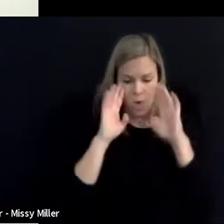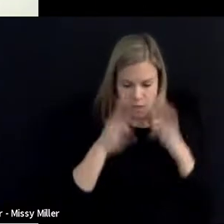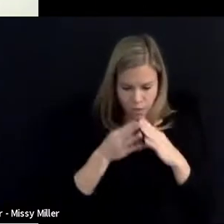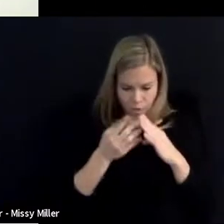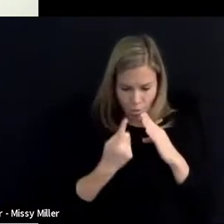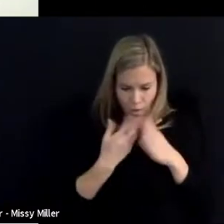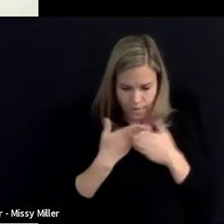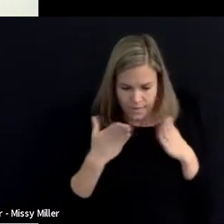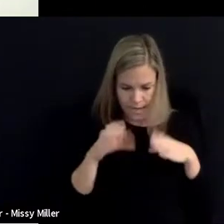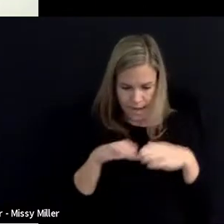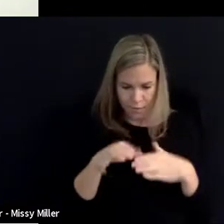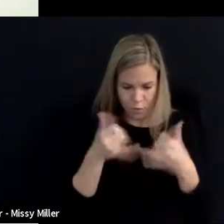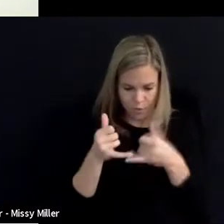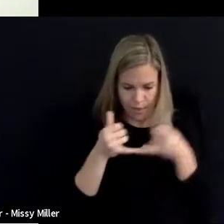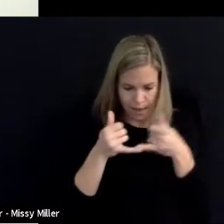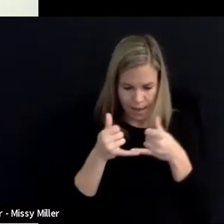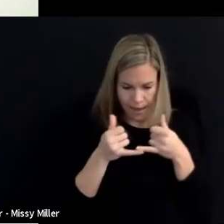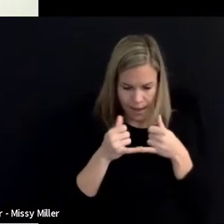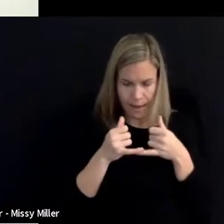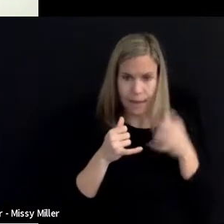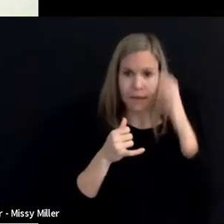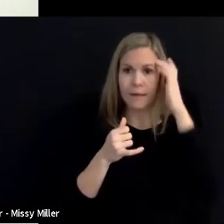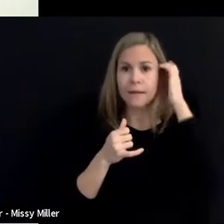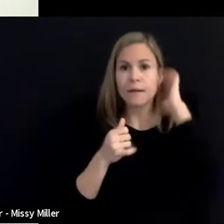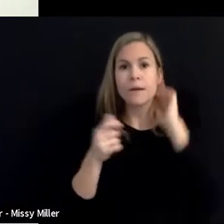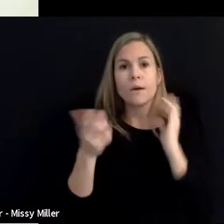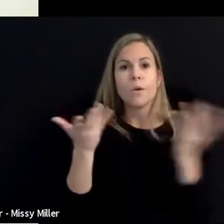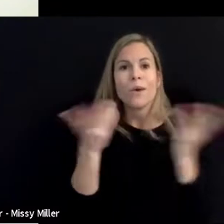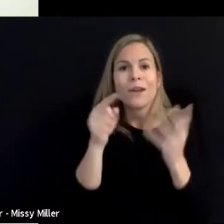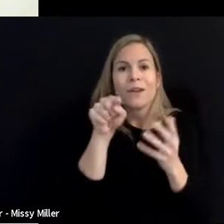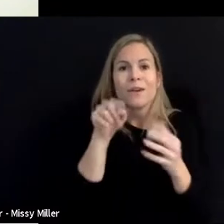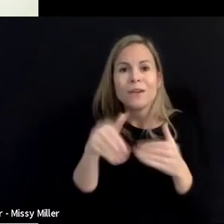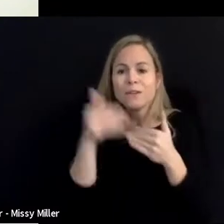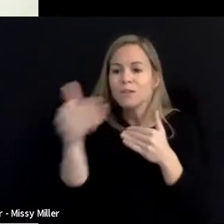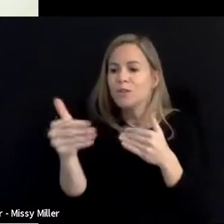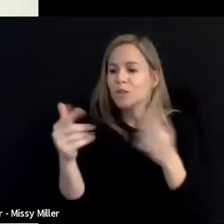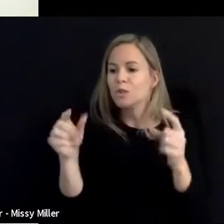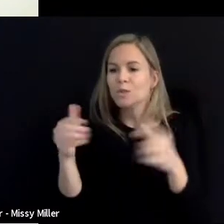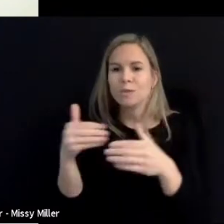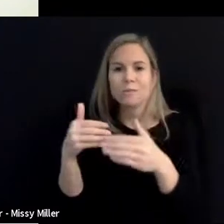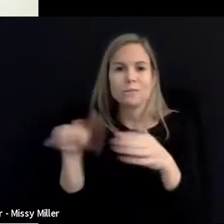What are you gonna do next? Does anybody communicated that to you? What did you do before?